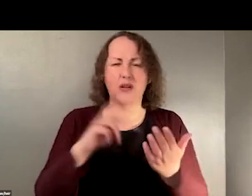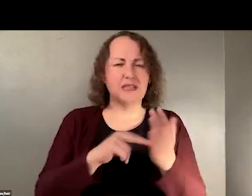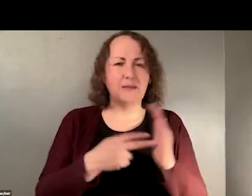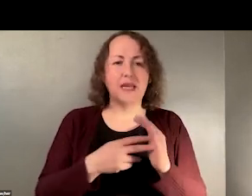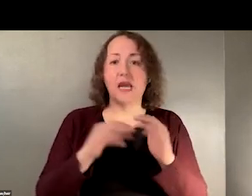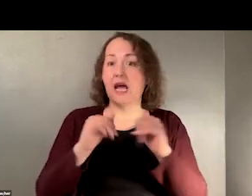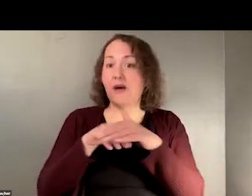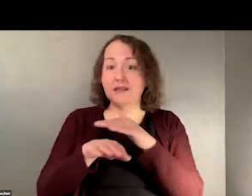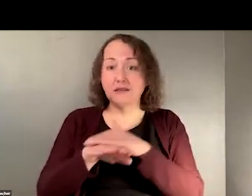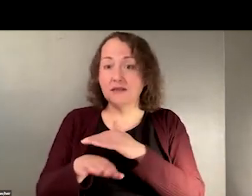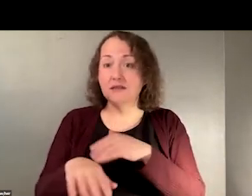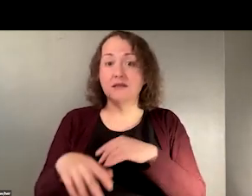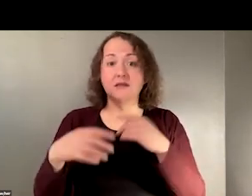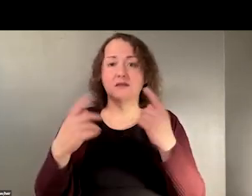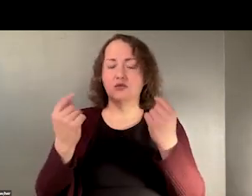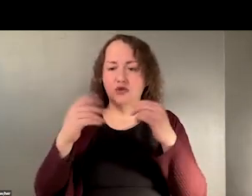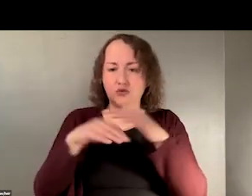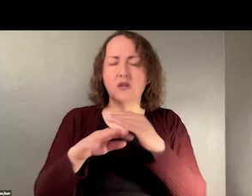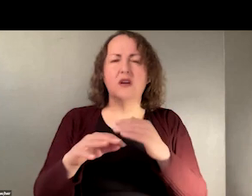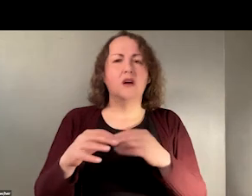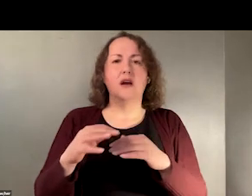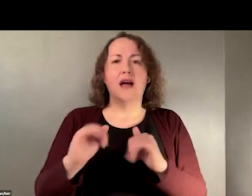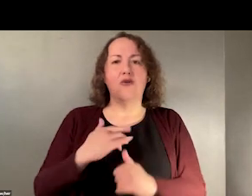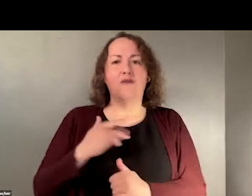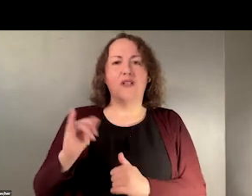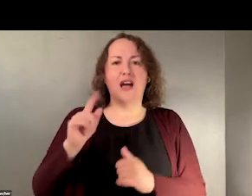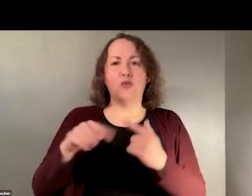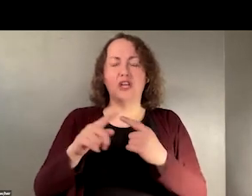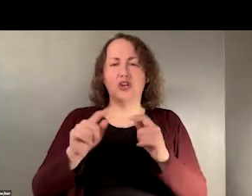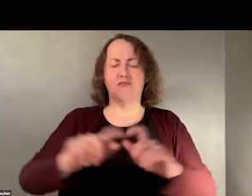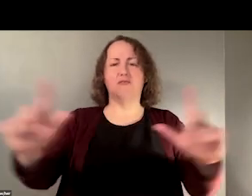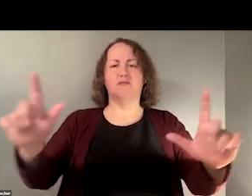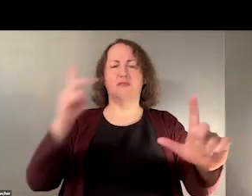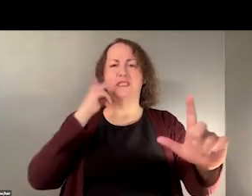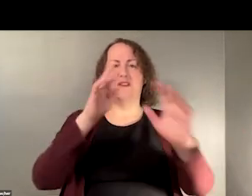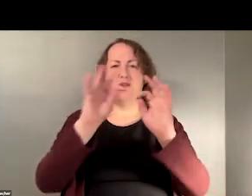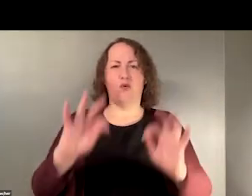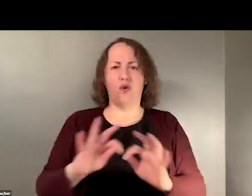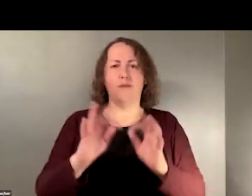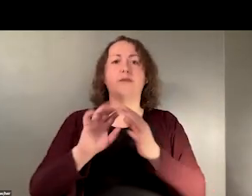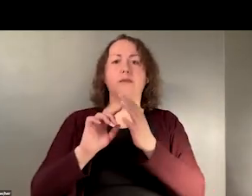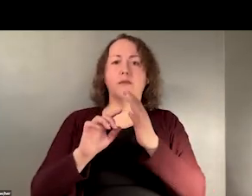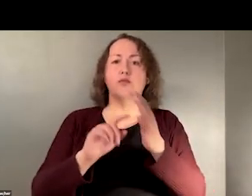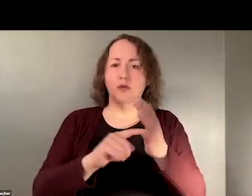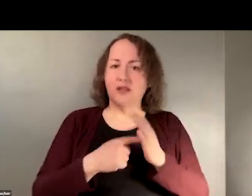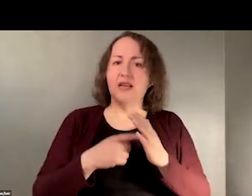what's it like when you start working with forms that you need to have for your NSF grant applications.